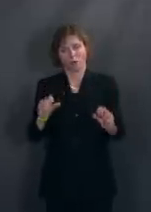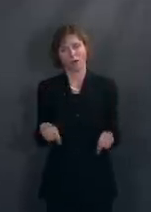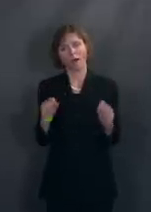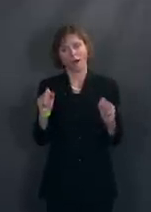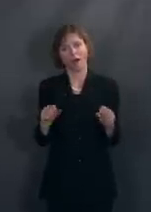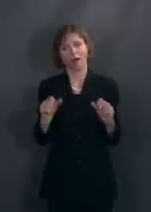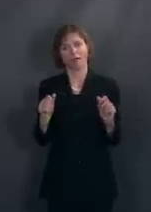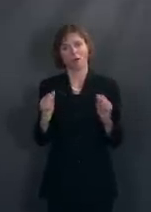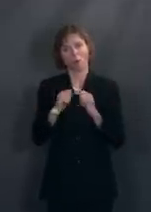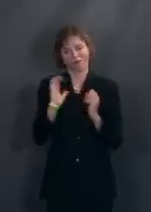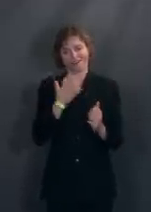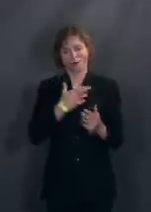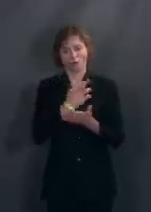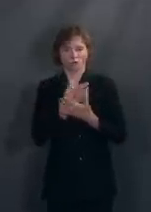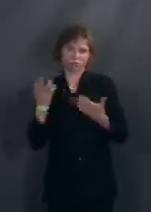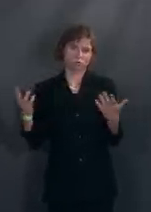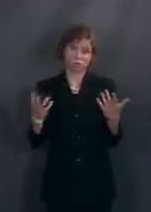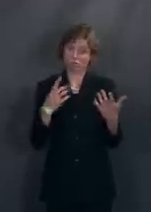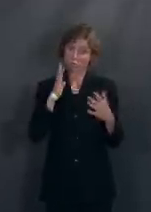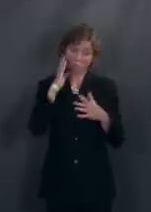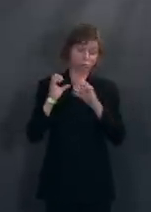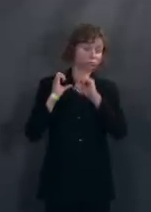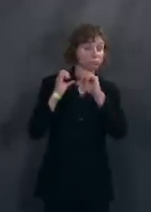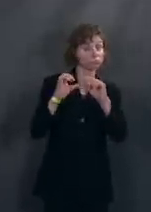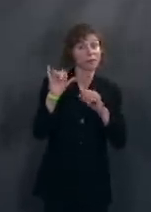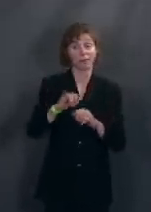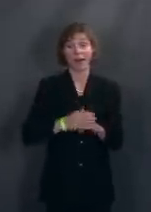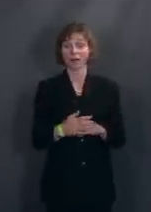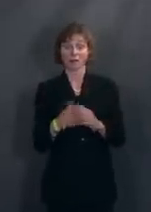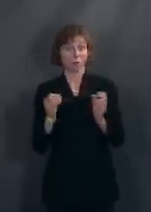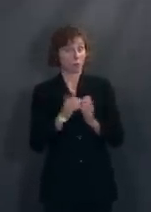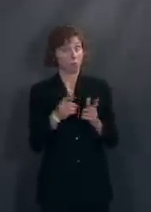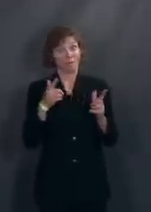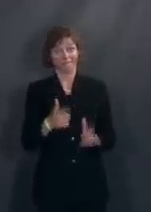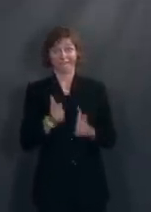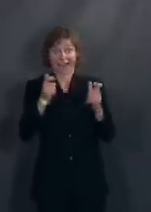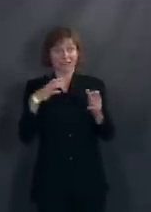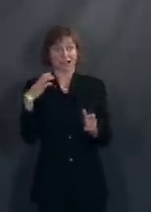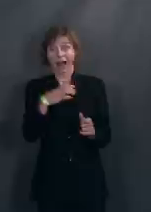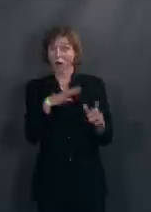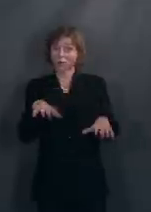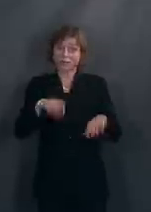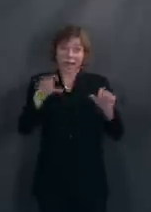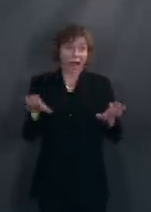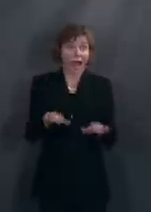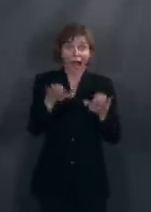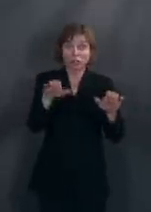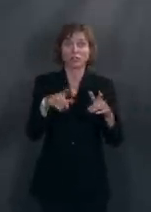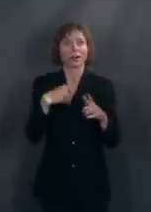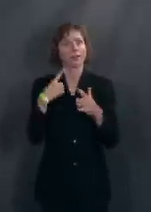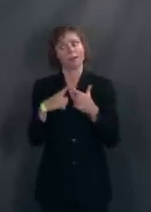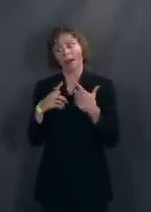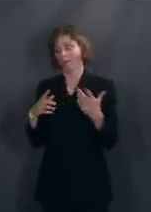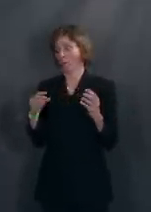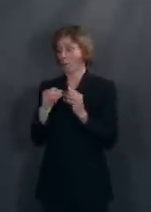and we will continue to do so. The faster Congress acts, the faster we can scale vaccination sites,